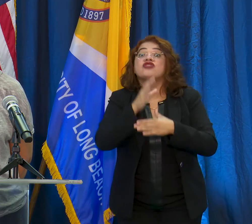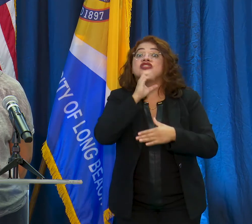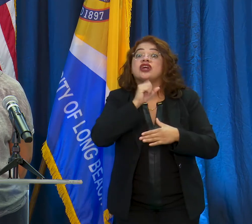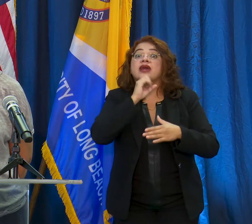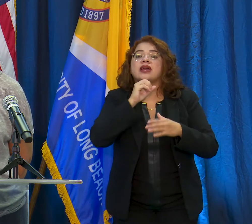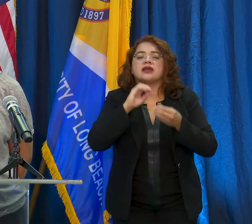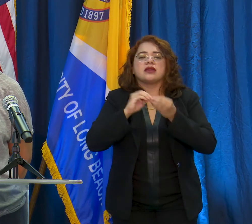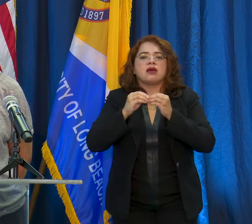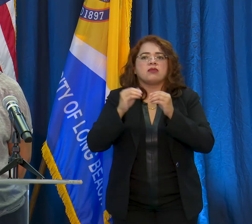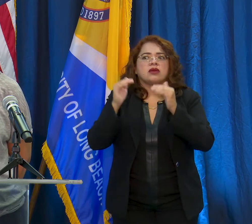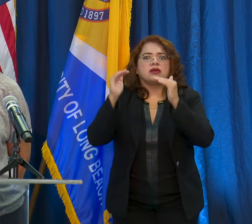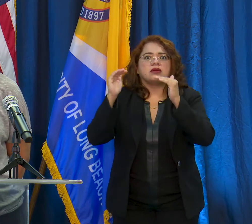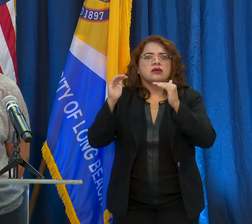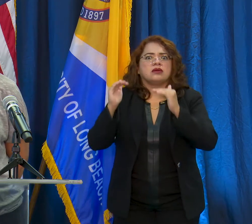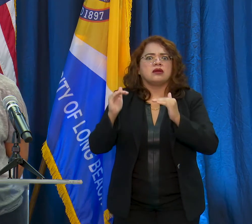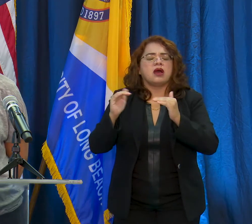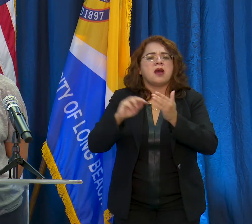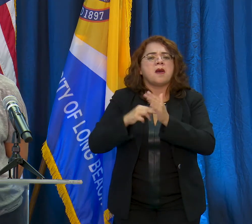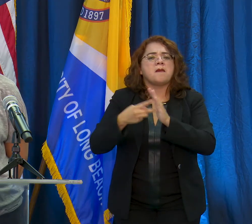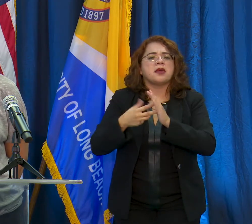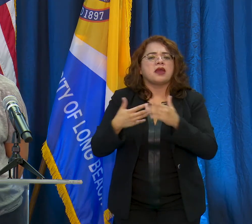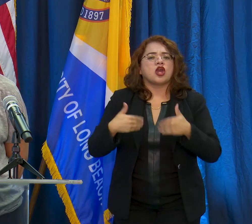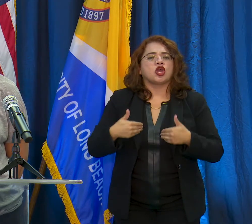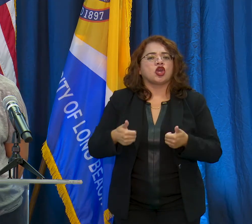people are younger when they're getting diagnosed and